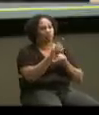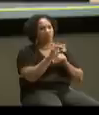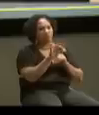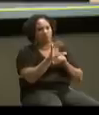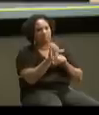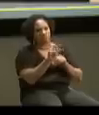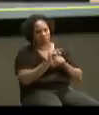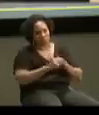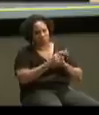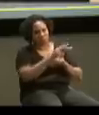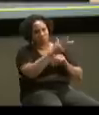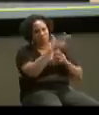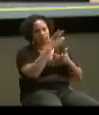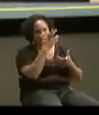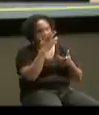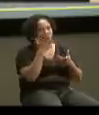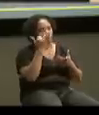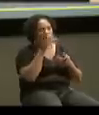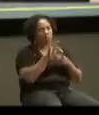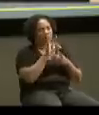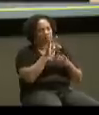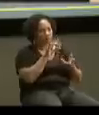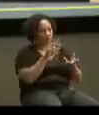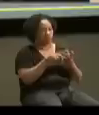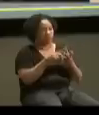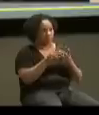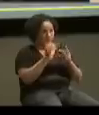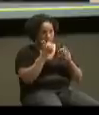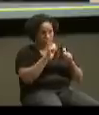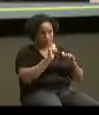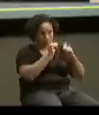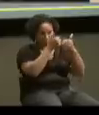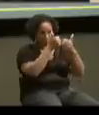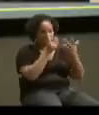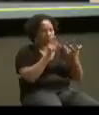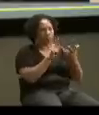WHY HAVE YOU CHOSE THAN LEVEL OF VERIFICATION? WHAT ARE SOME CHALLENGES YOU HAVE SEEN?